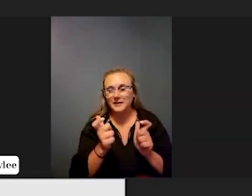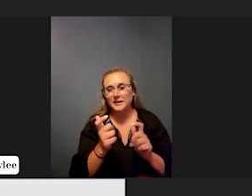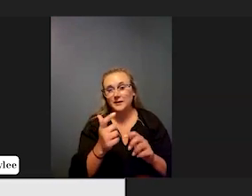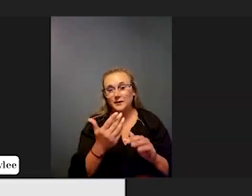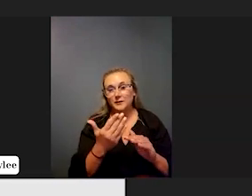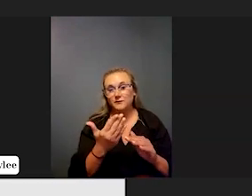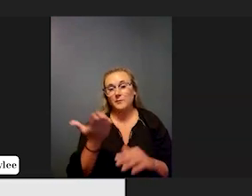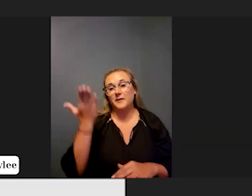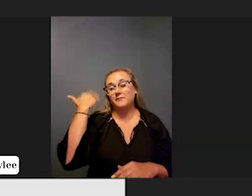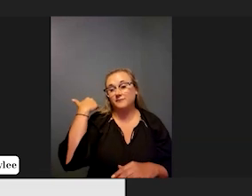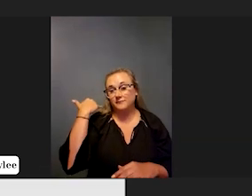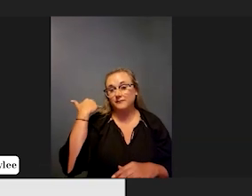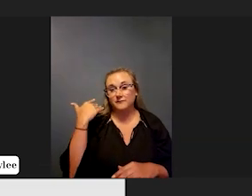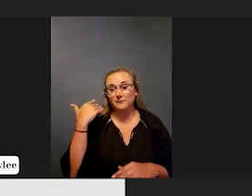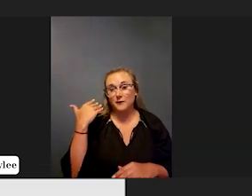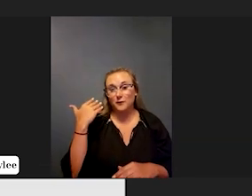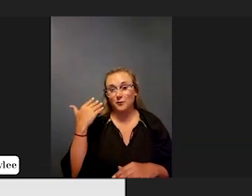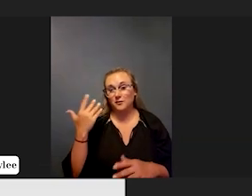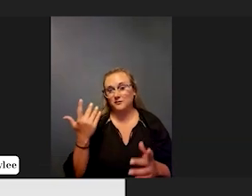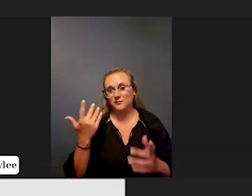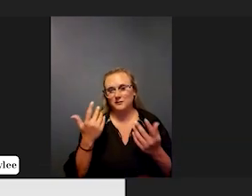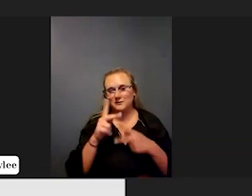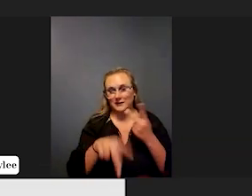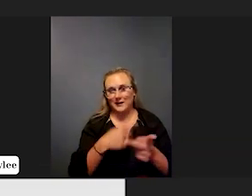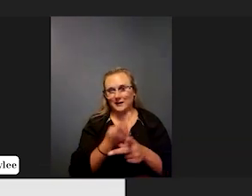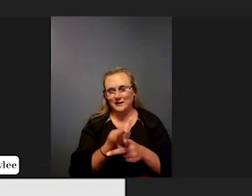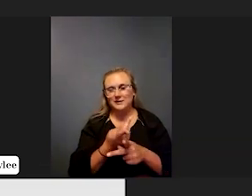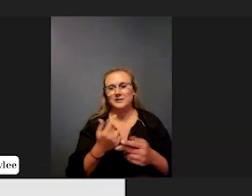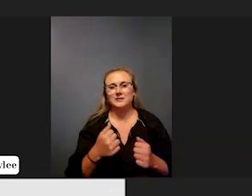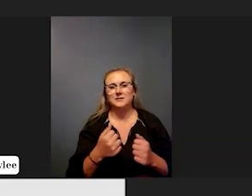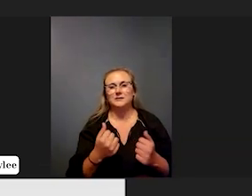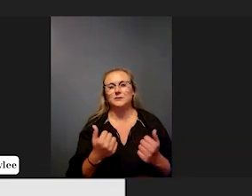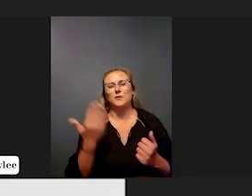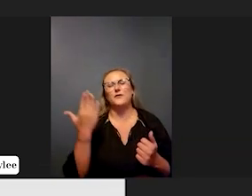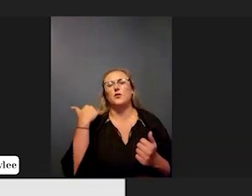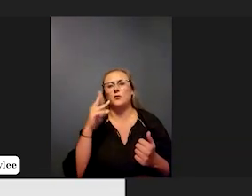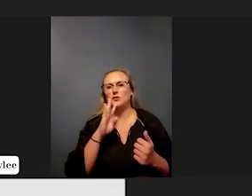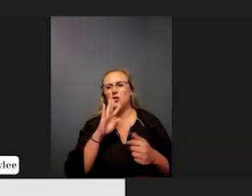Um. That we were talking a lot about web accessibility, which is where alt text really began.